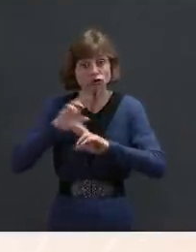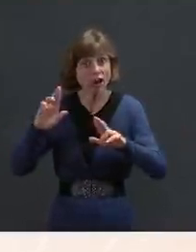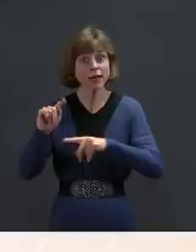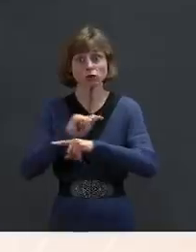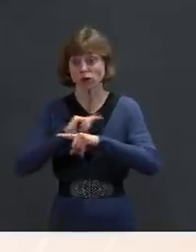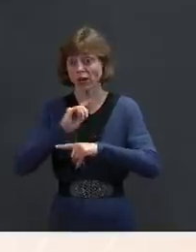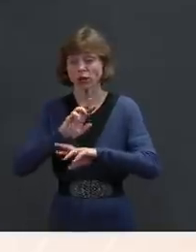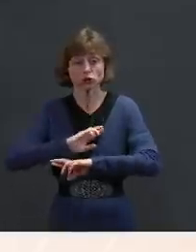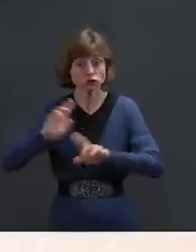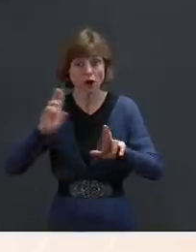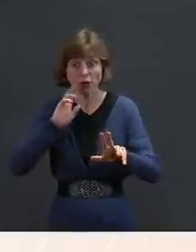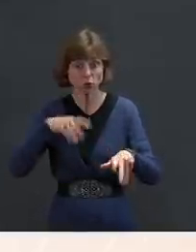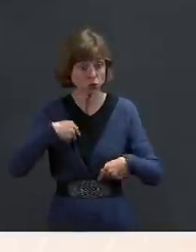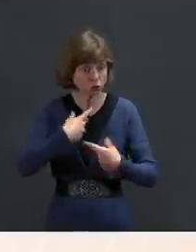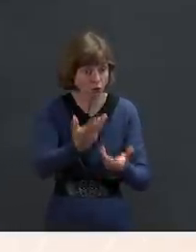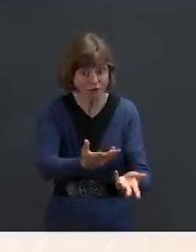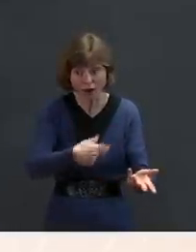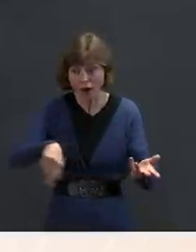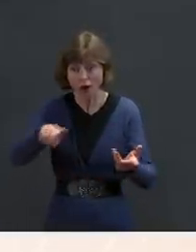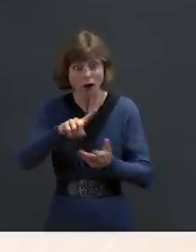Quite frankly, the entire system was gutted.